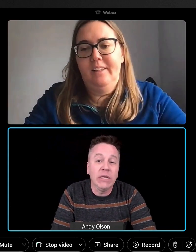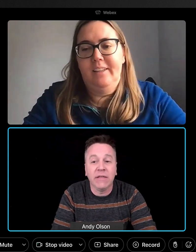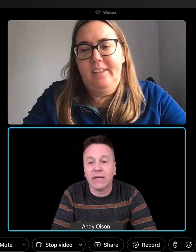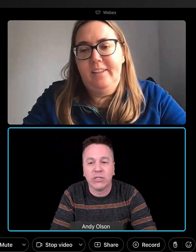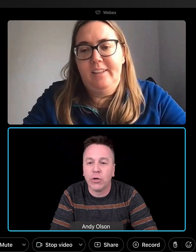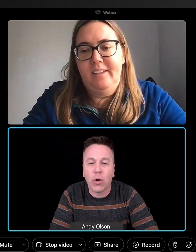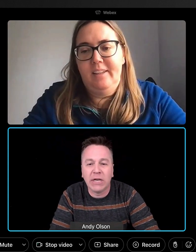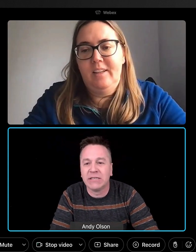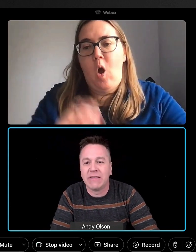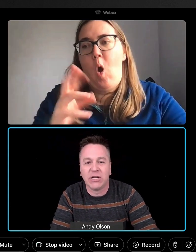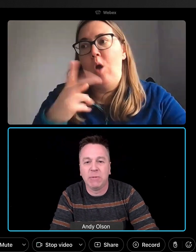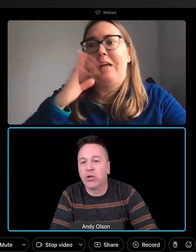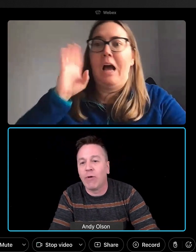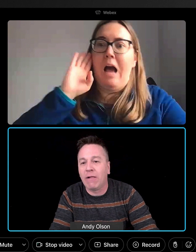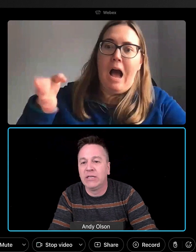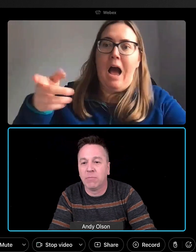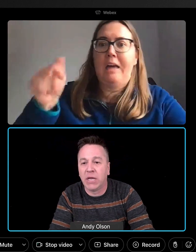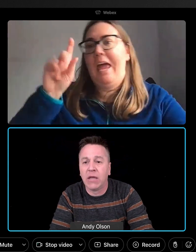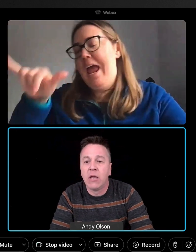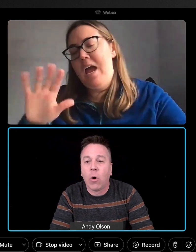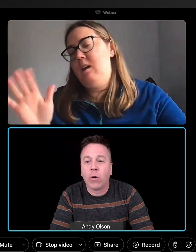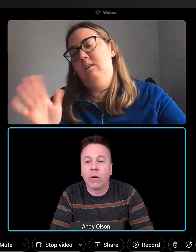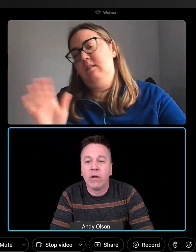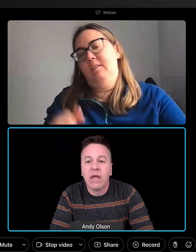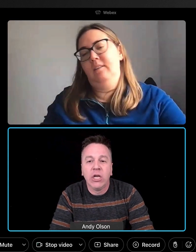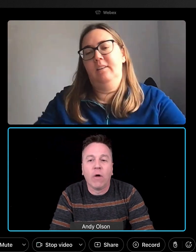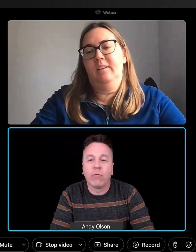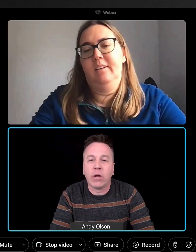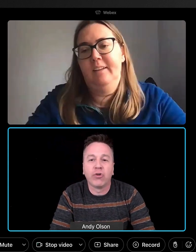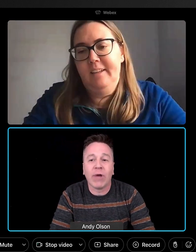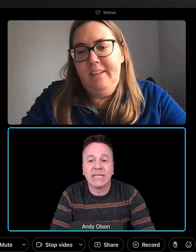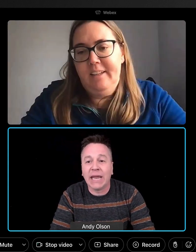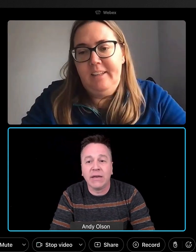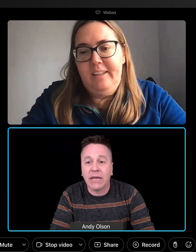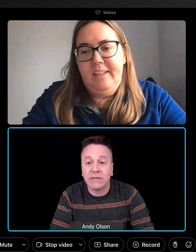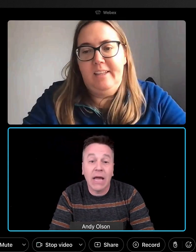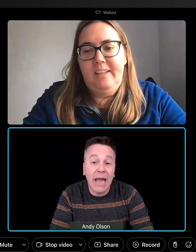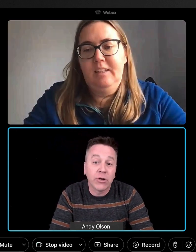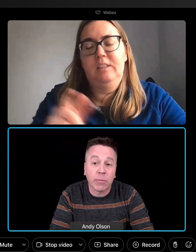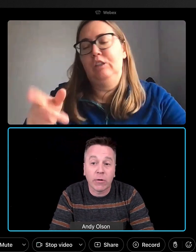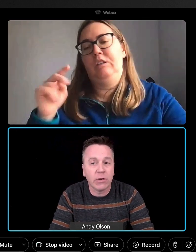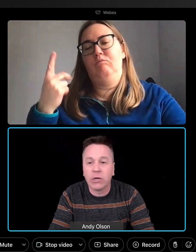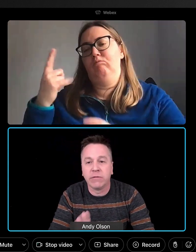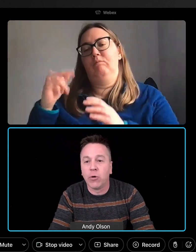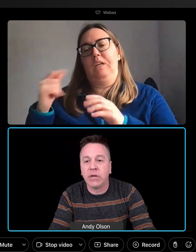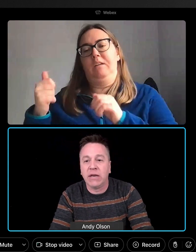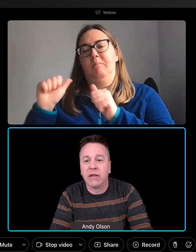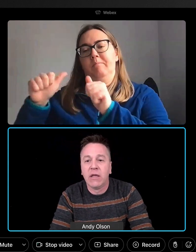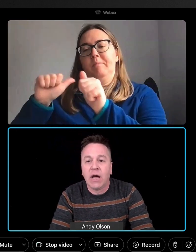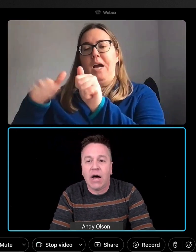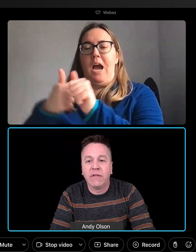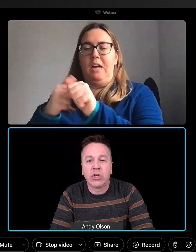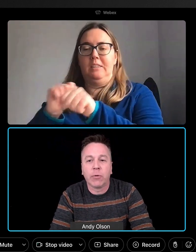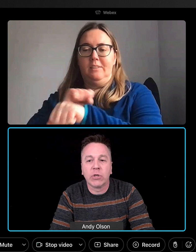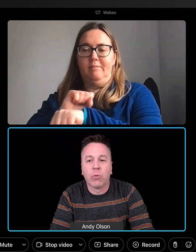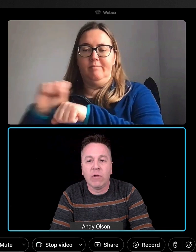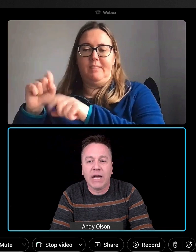Julie this, no, no need to say that to speak directly to me you don’t have to address Andy. You don’t have to say “Hi Interpreter”, no need. The interpreter